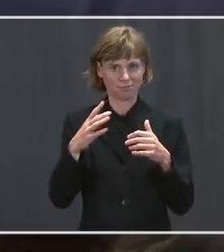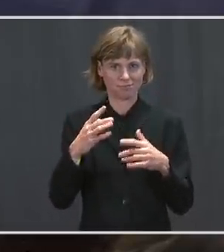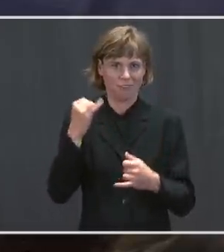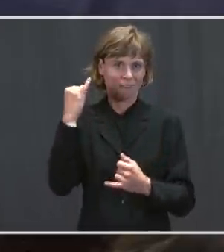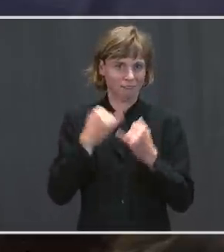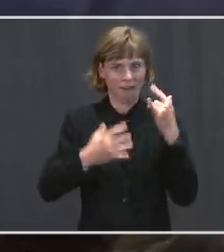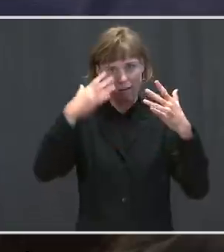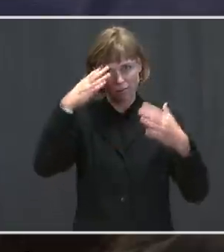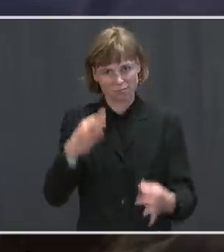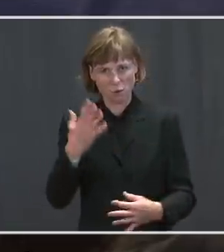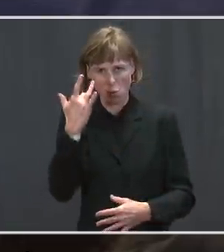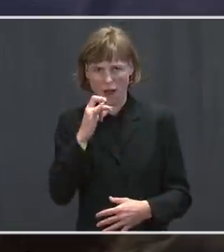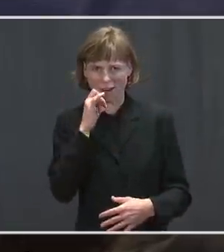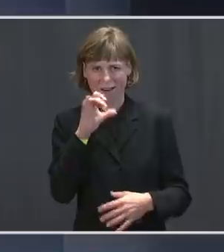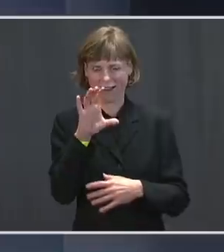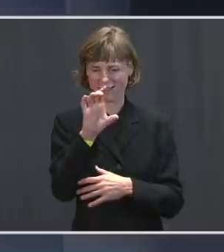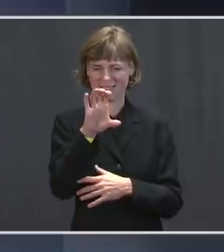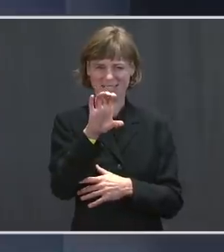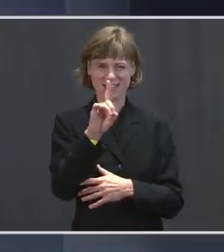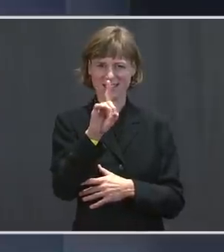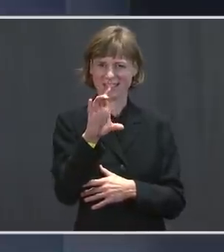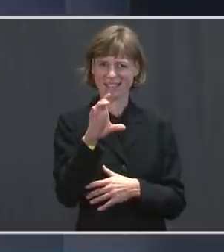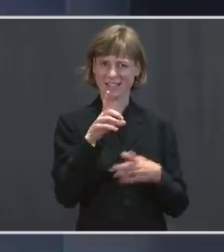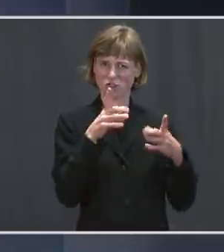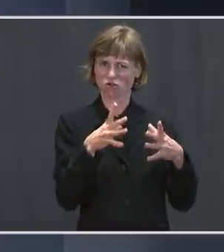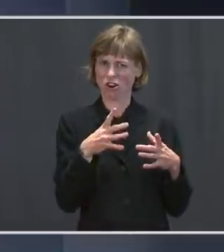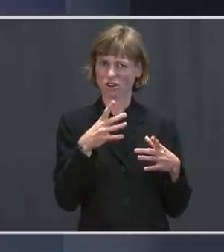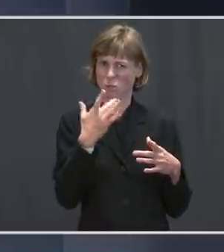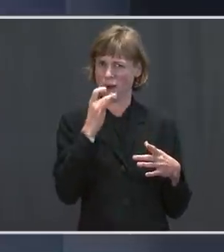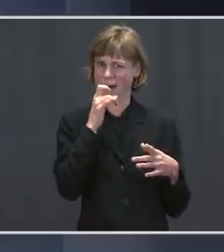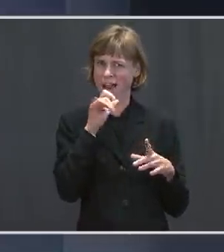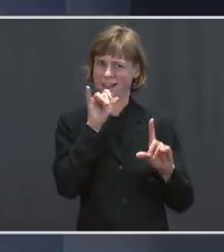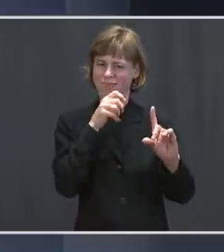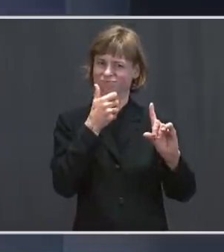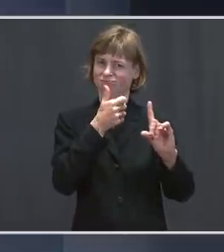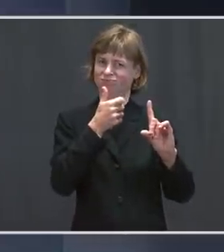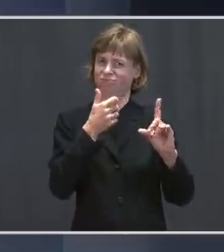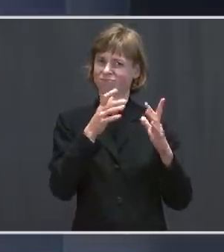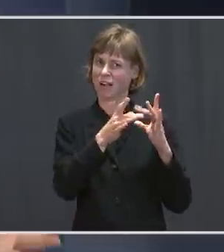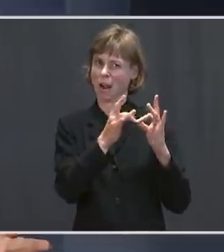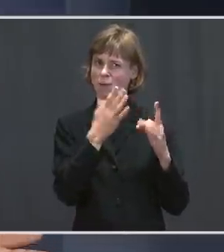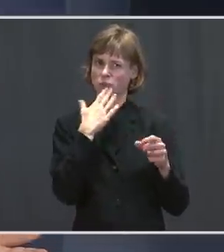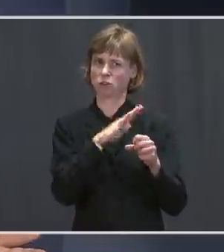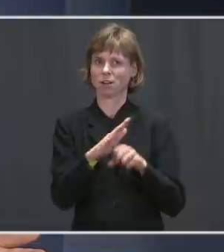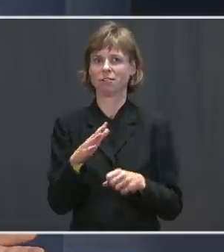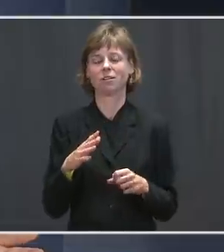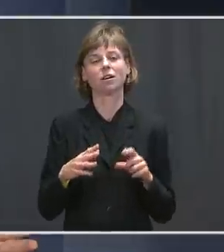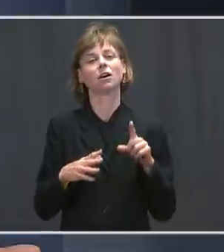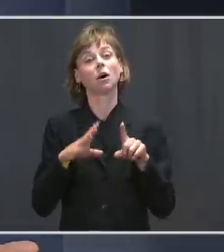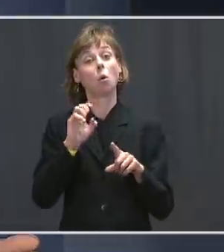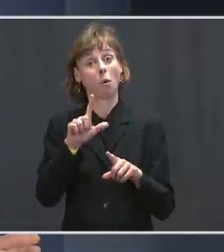why isn't that enough? Ms. Psaki: Well, first, the director of the CDC also has said they haven't issued their final guidance.